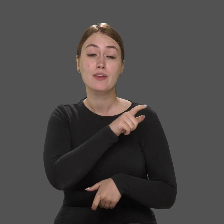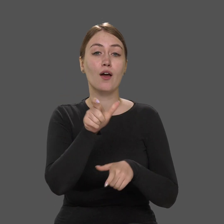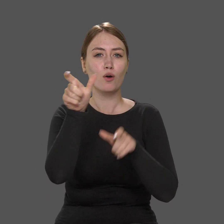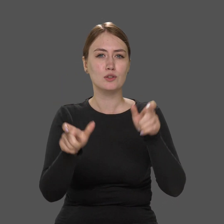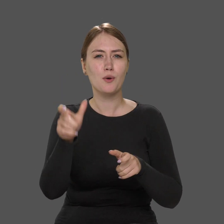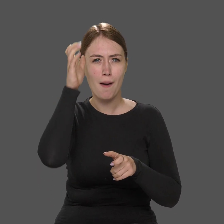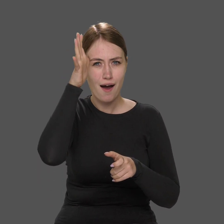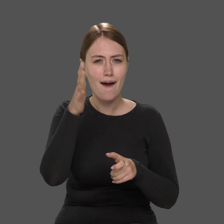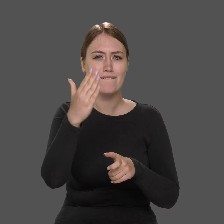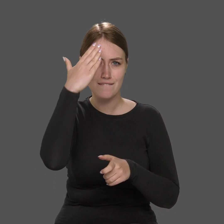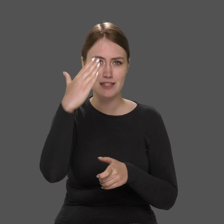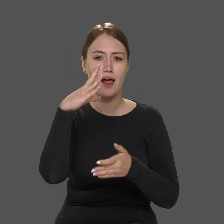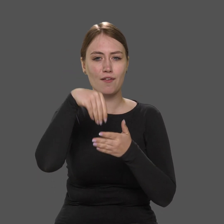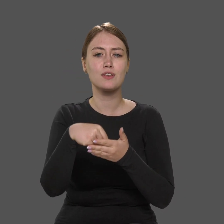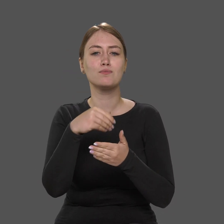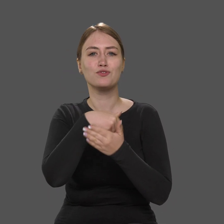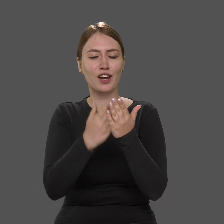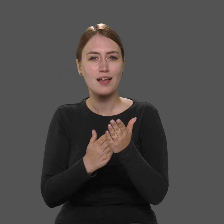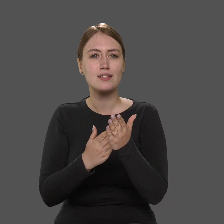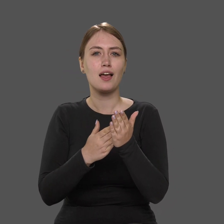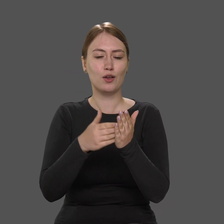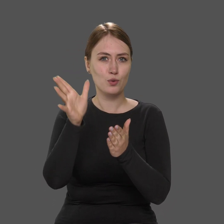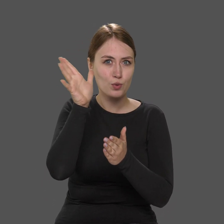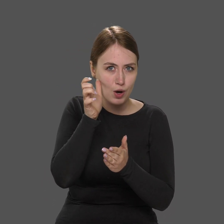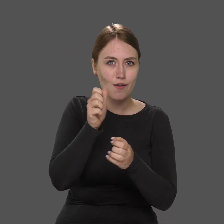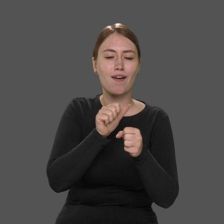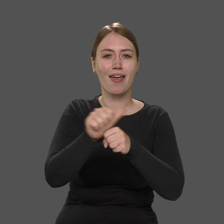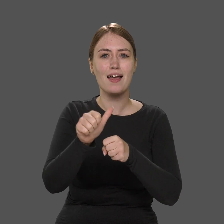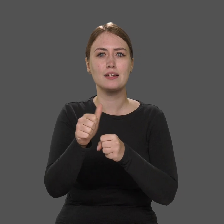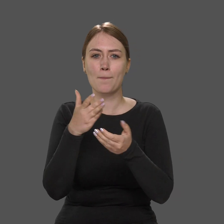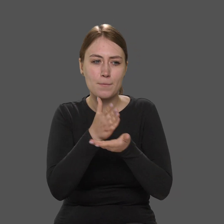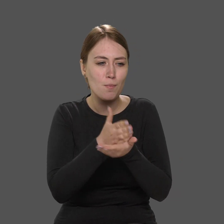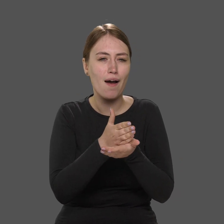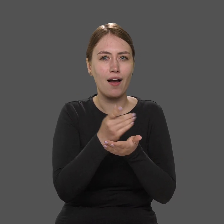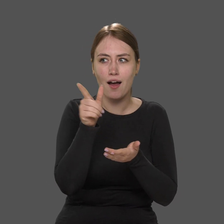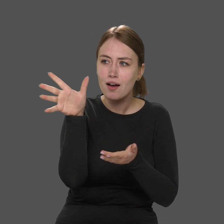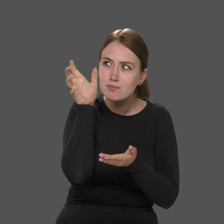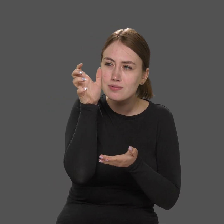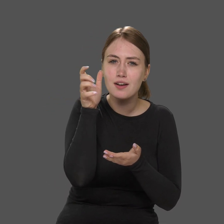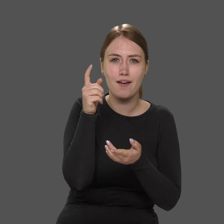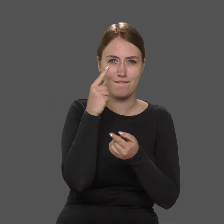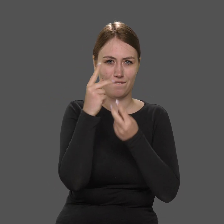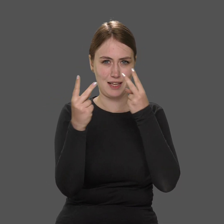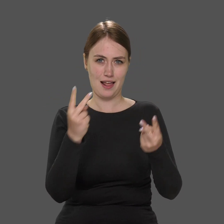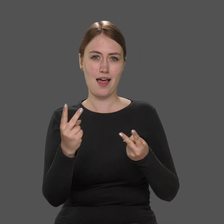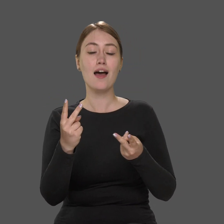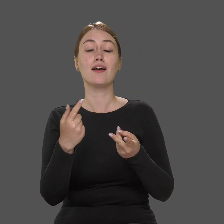Scientists knew that a certain part of the auditory cortex in deaf individuals assists the visual cortex